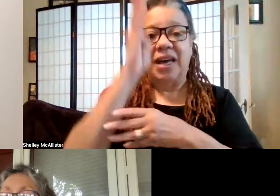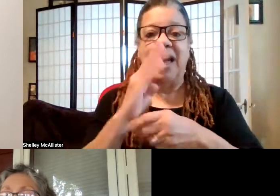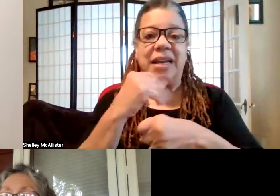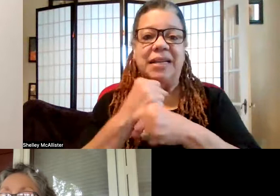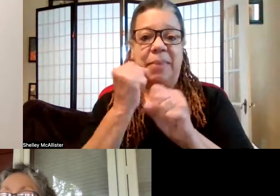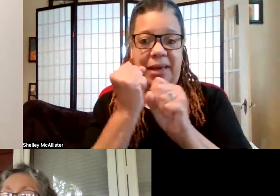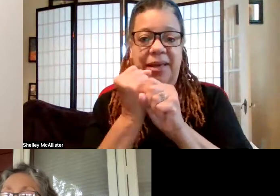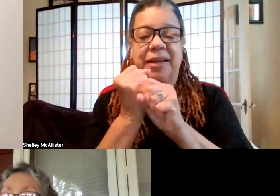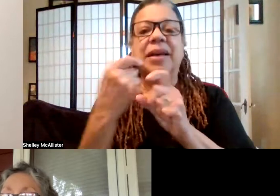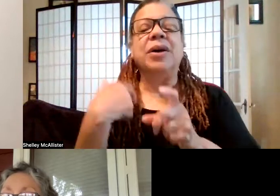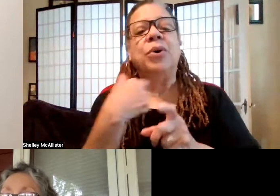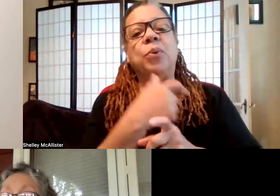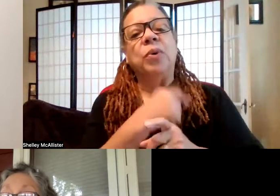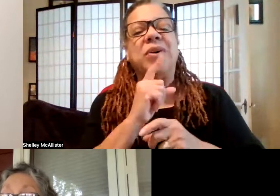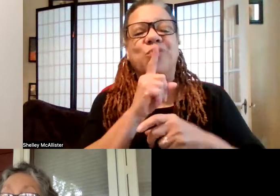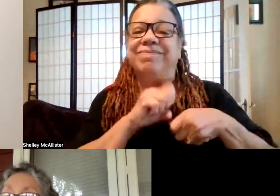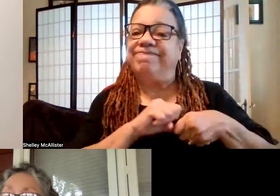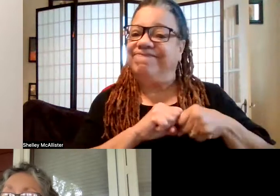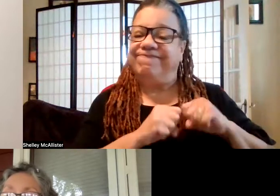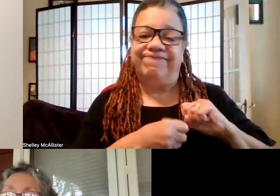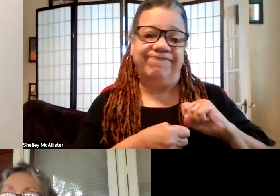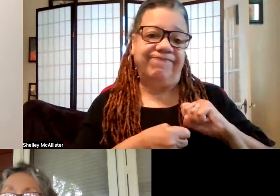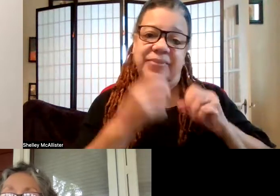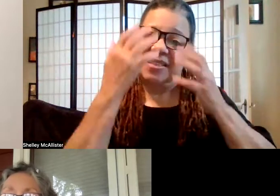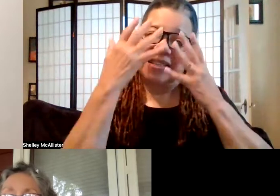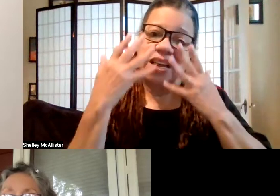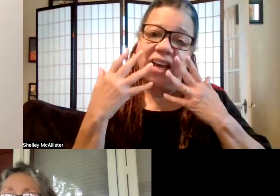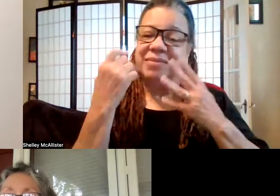We are deeply grieved and saddened by the recent increase in violence against